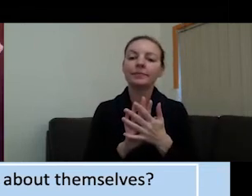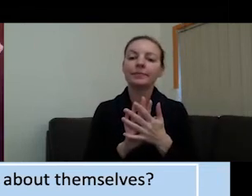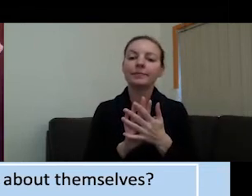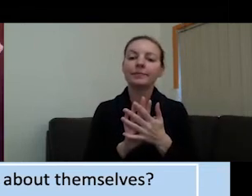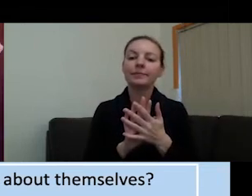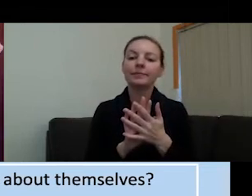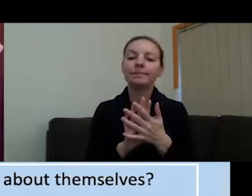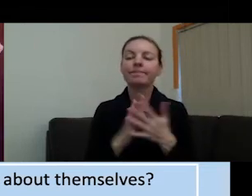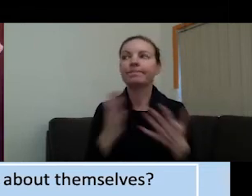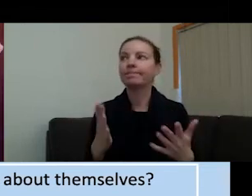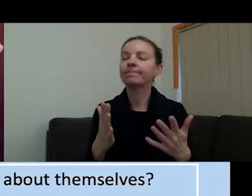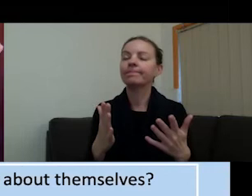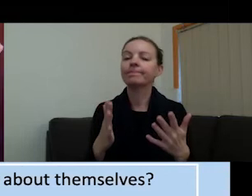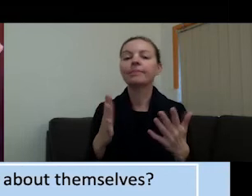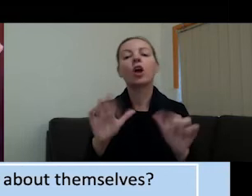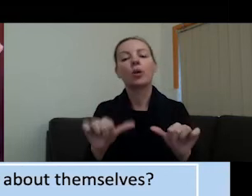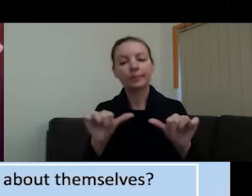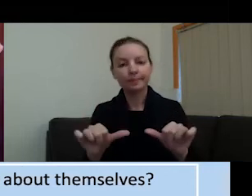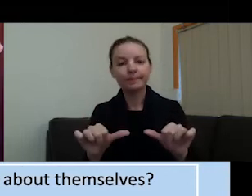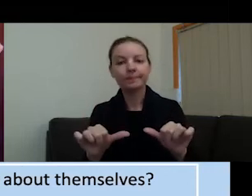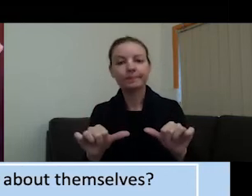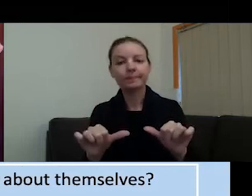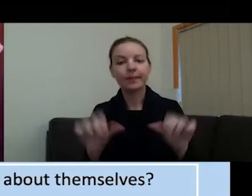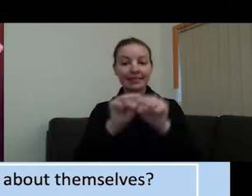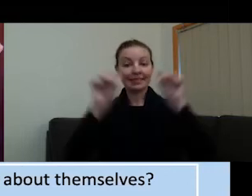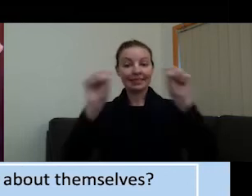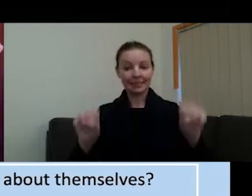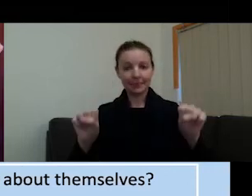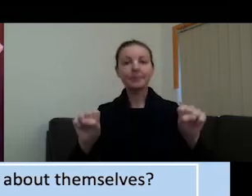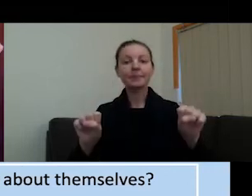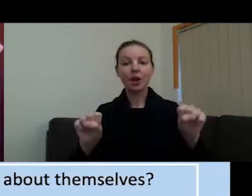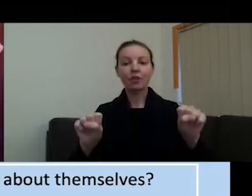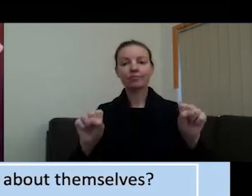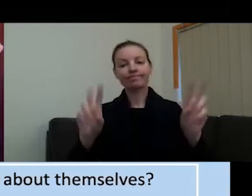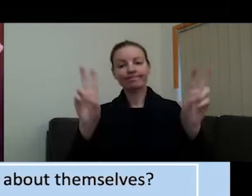one would ask, OK, so in the system of capitalism, in economic